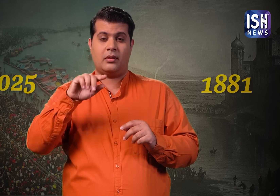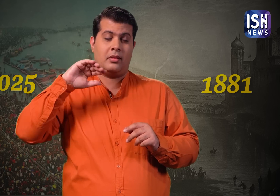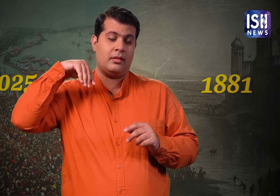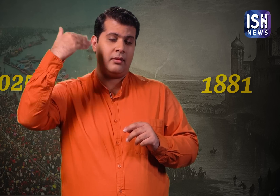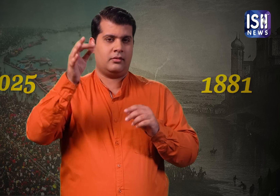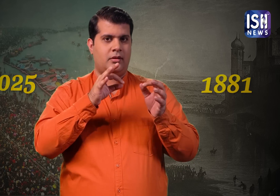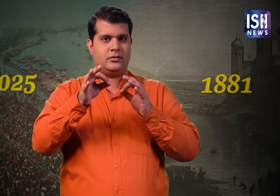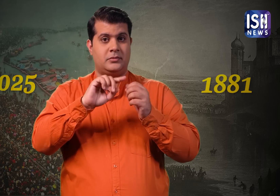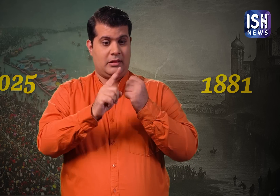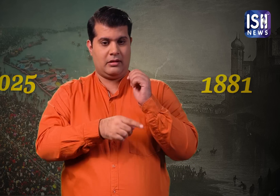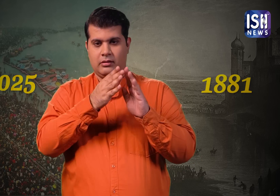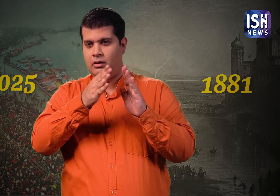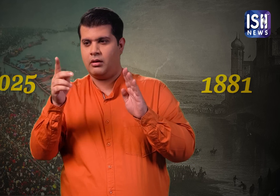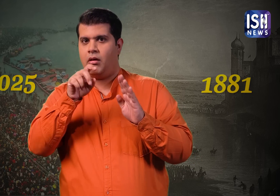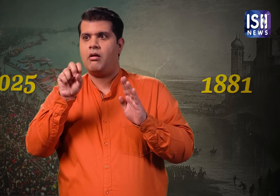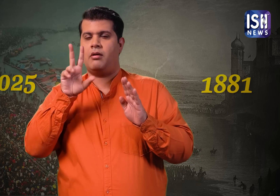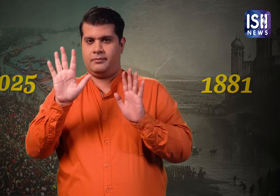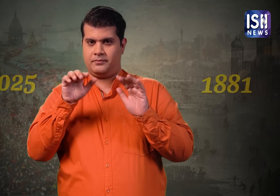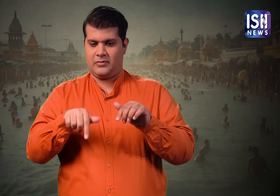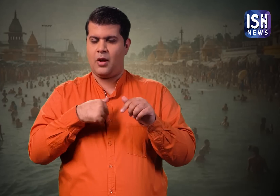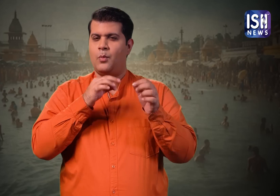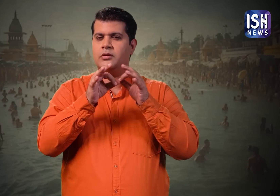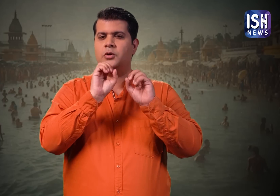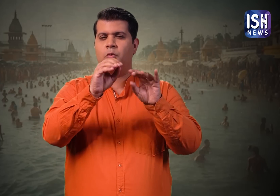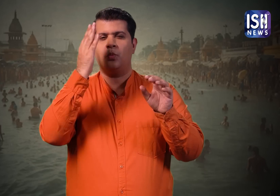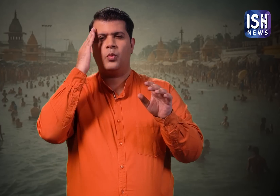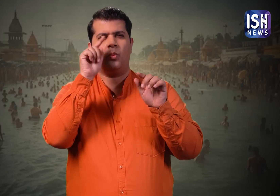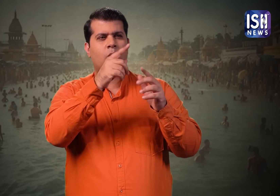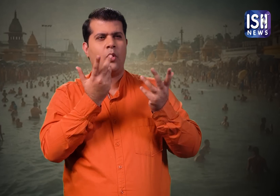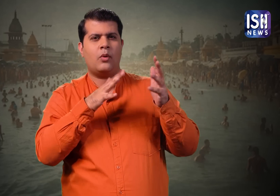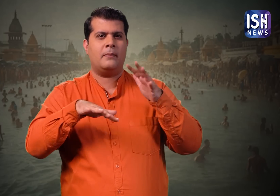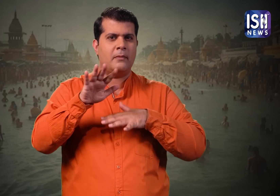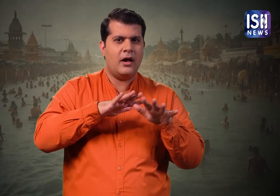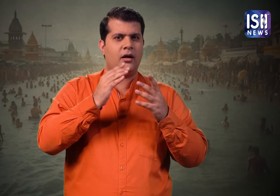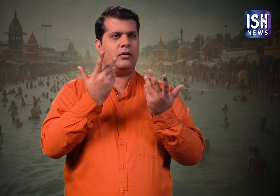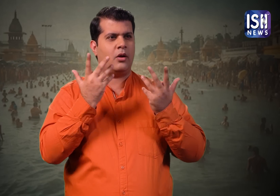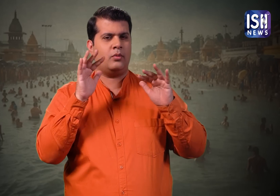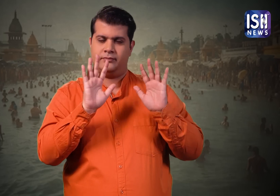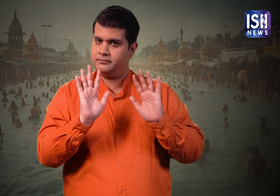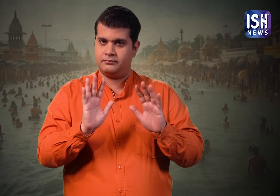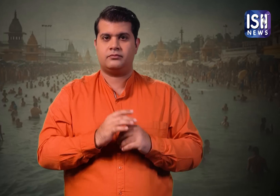I'll explain this towards the end of the video. Now I'll tell you about the arrangements at Maha Kumbh Mela.